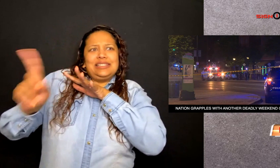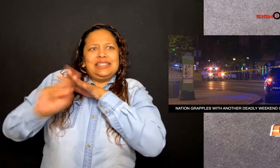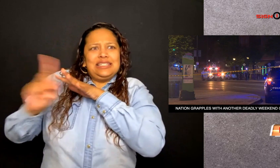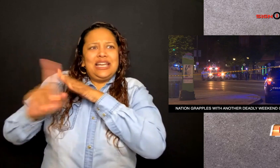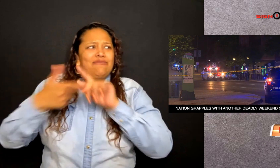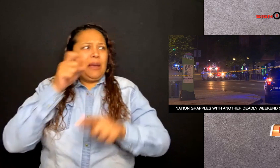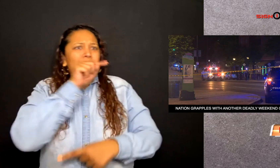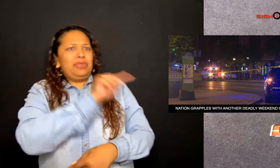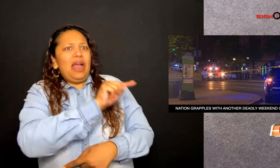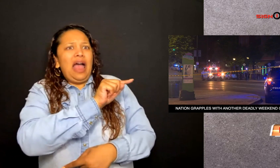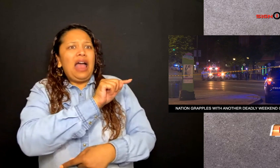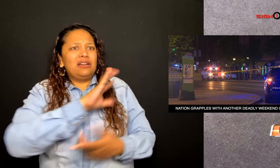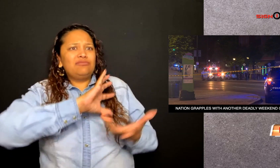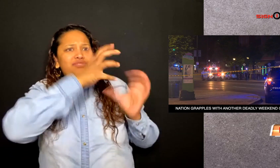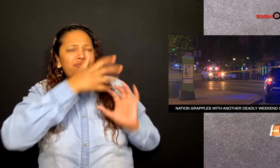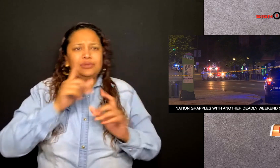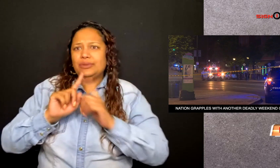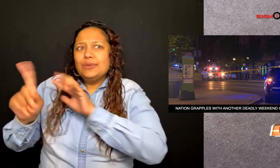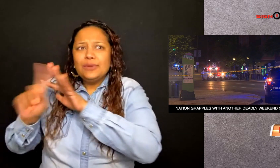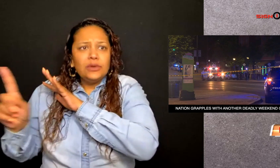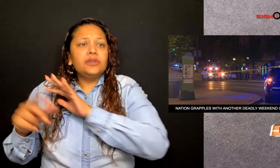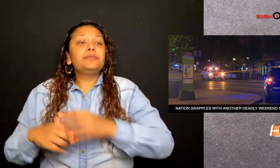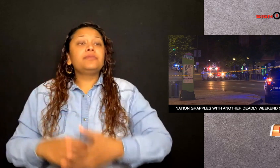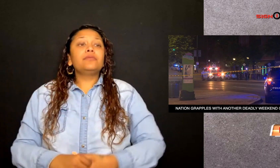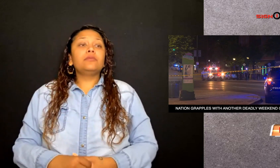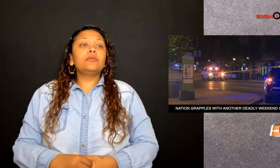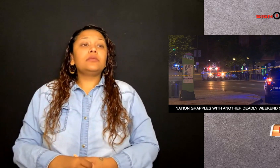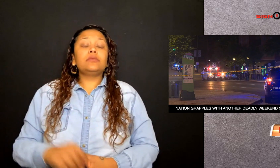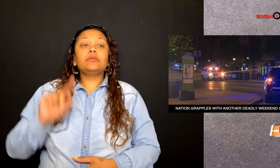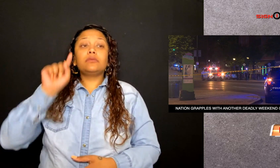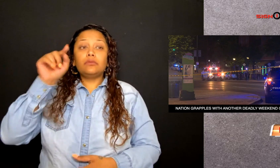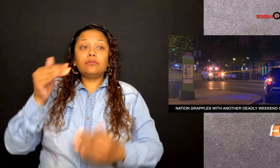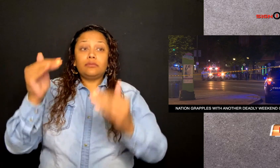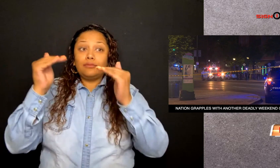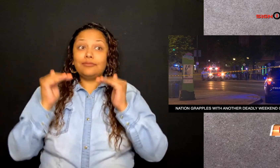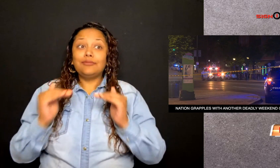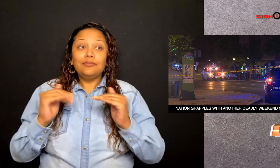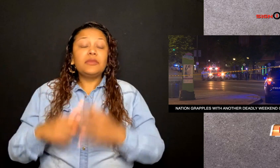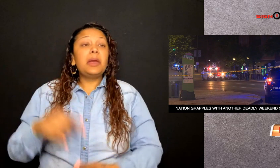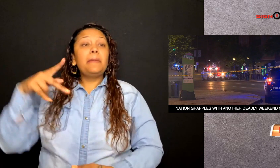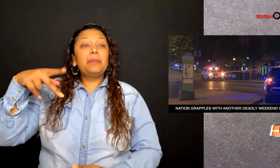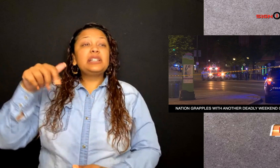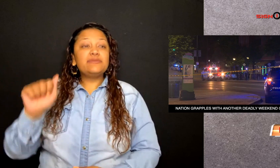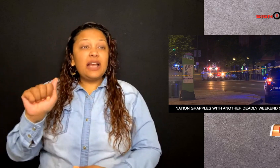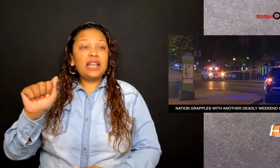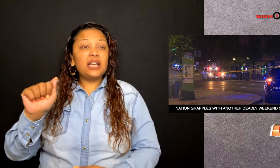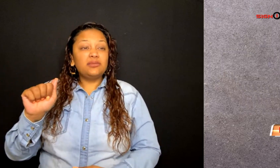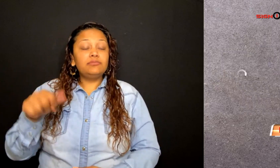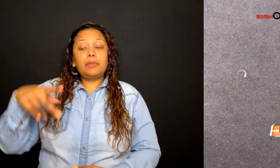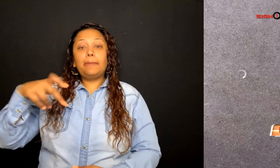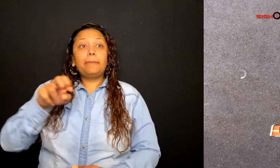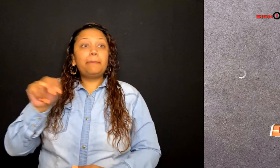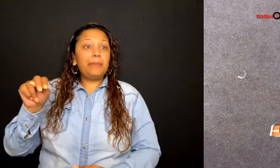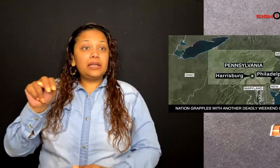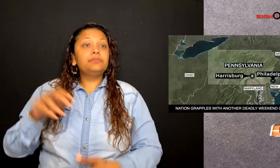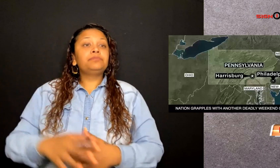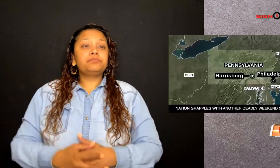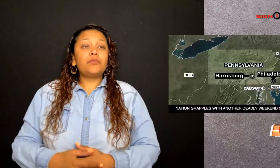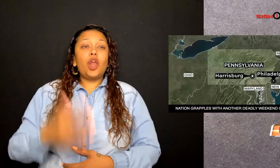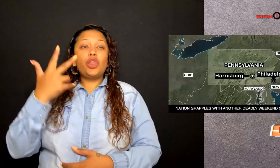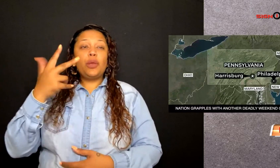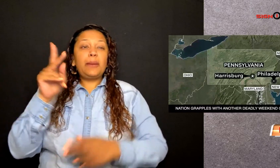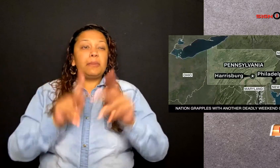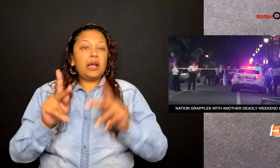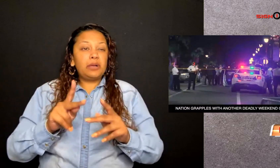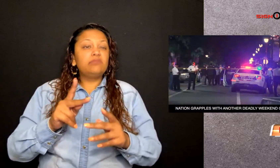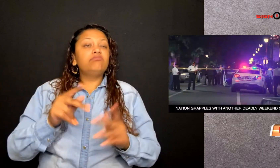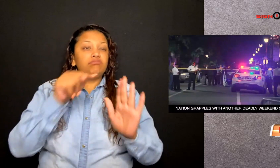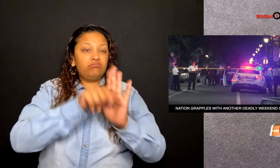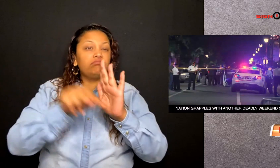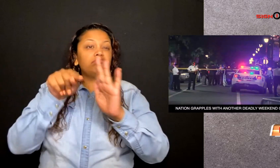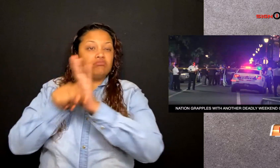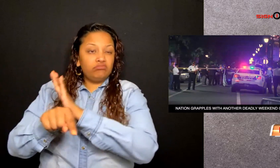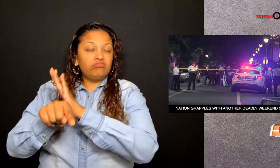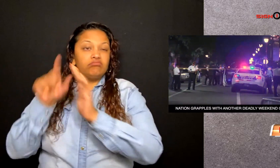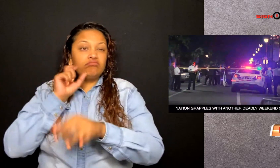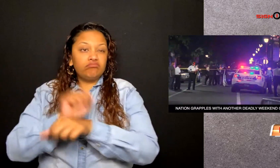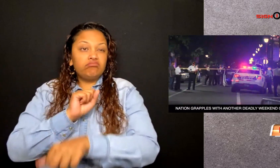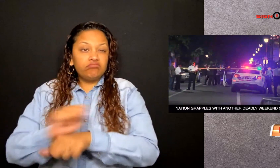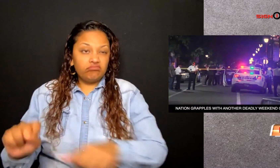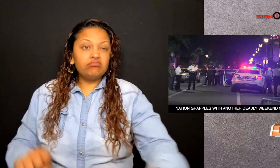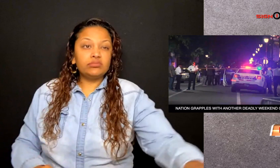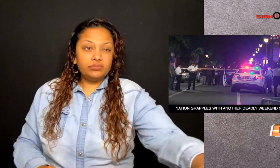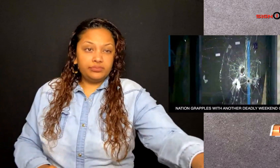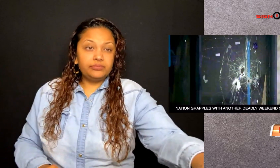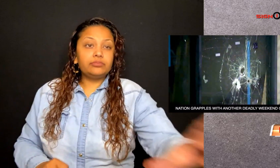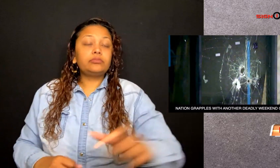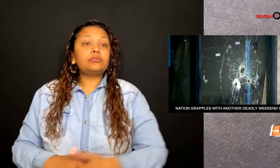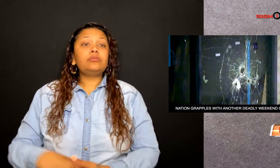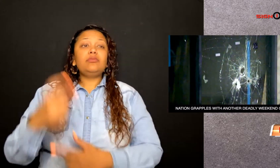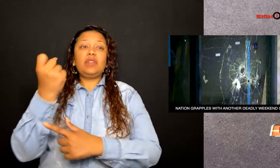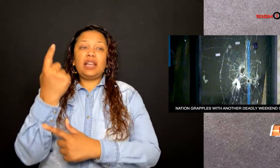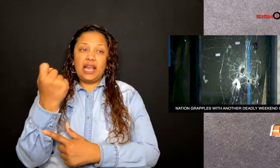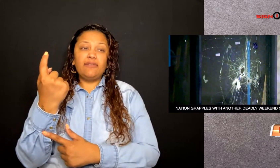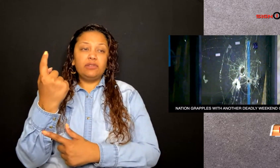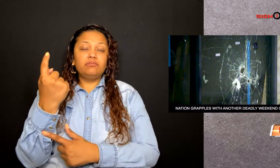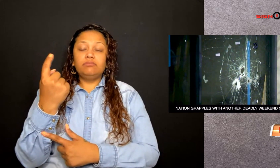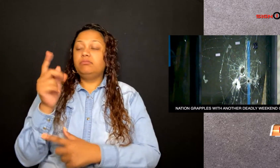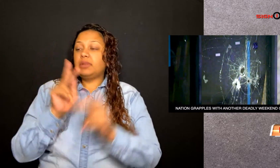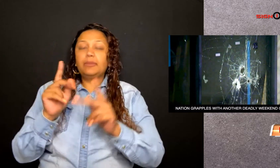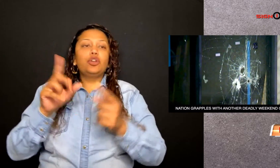tried to flee the chaos in Philadelphia Pennsylvania three people